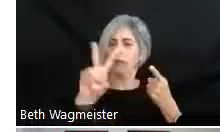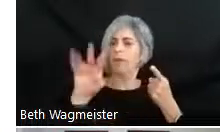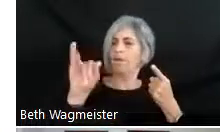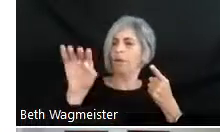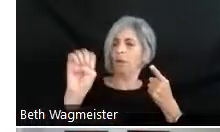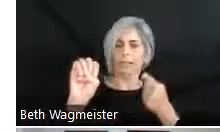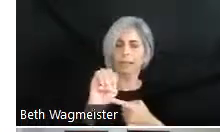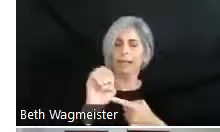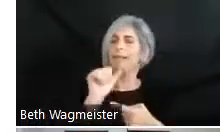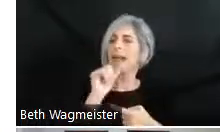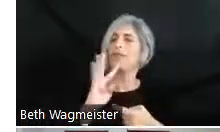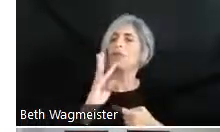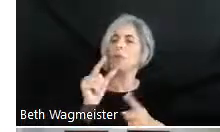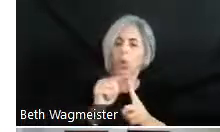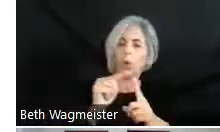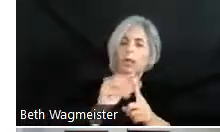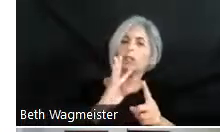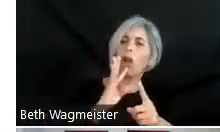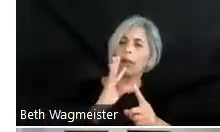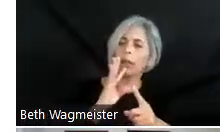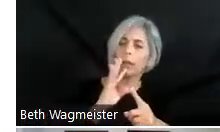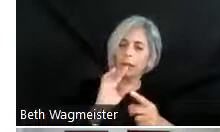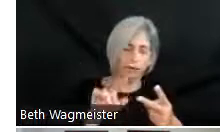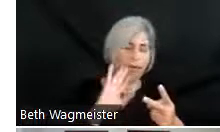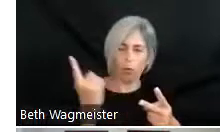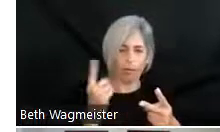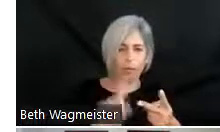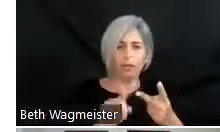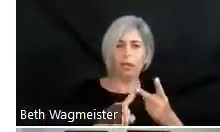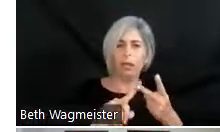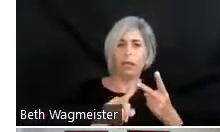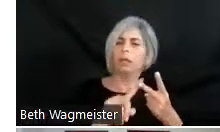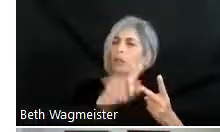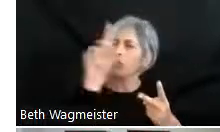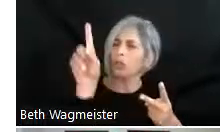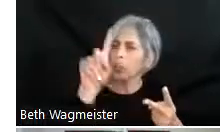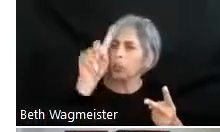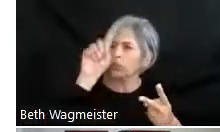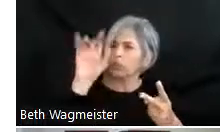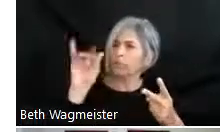of your mouth. I'll talk about that in a moment. Inquiries, questions you ask. Number three